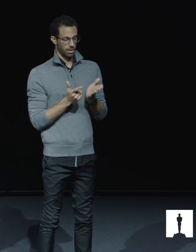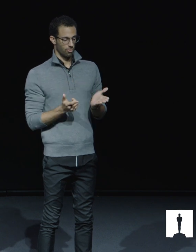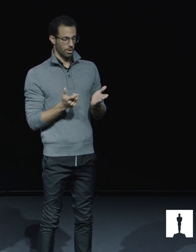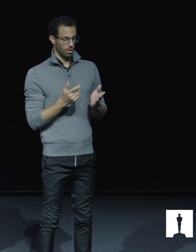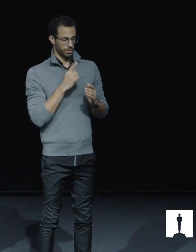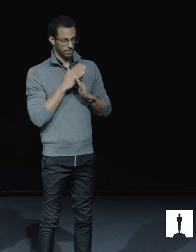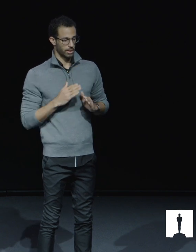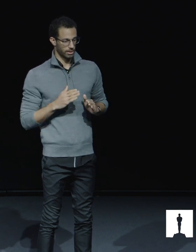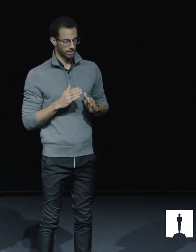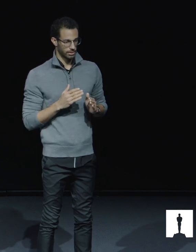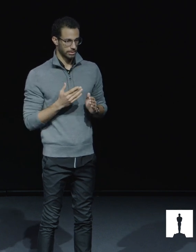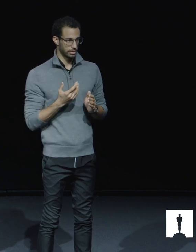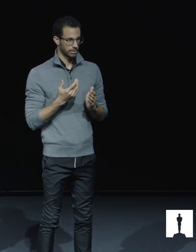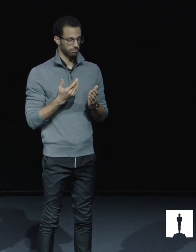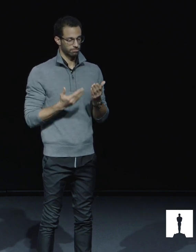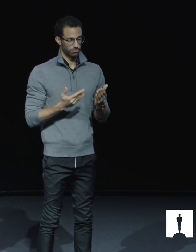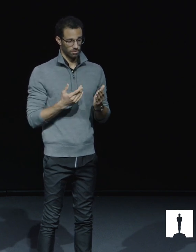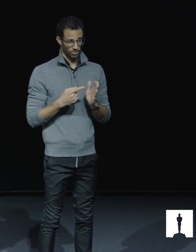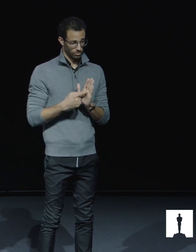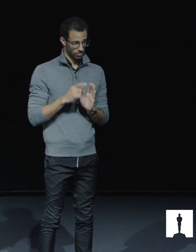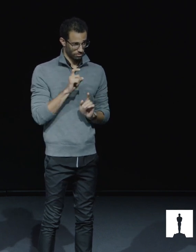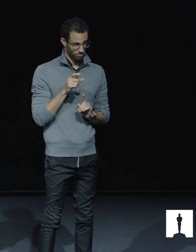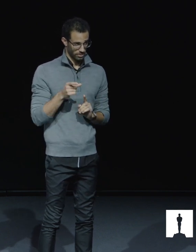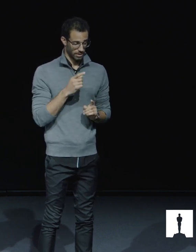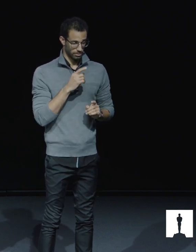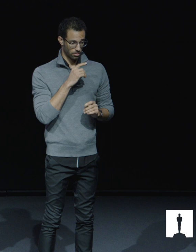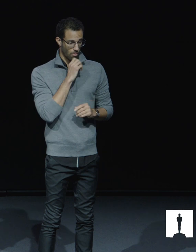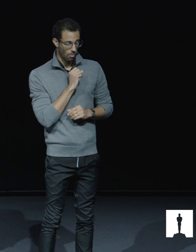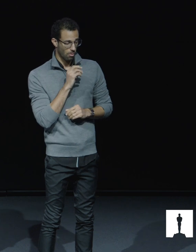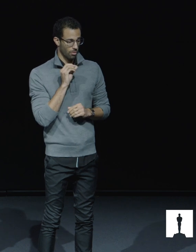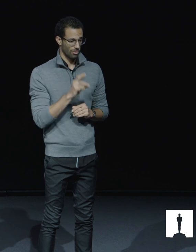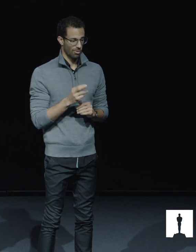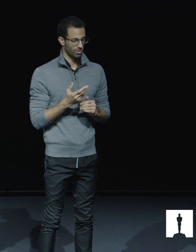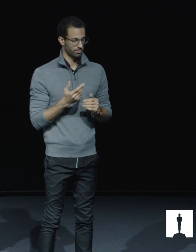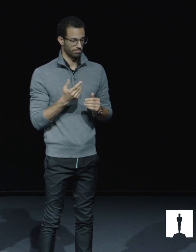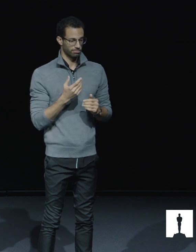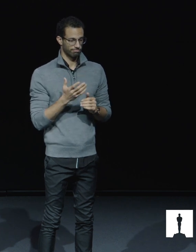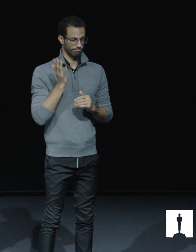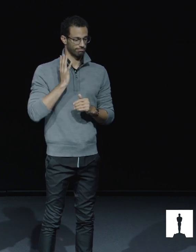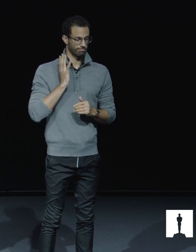that he was too old or passé. In this letter, he he proclaimed, "This devil could still